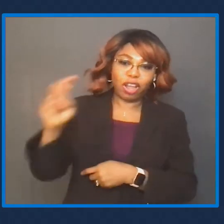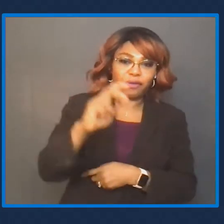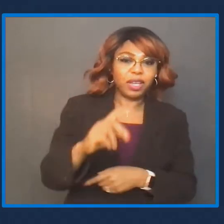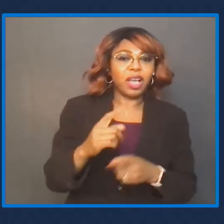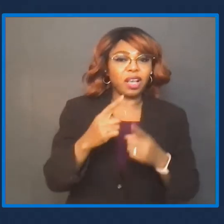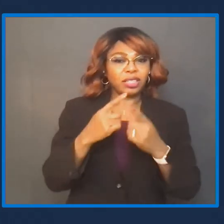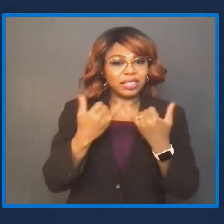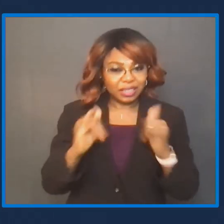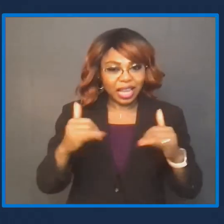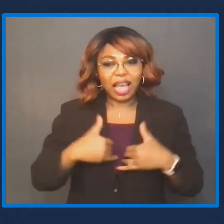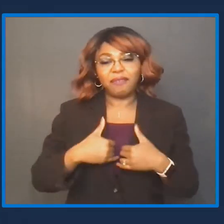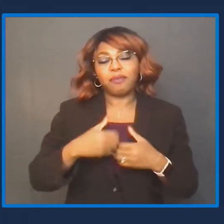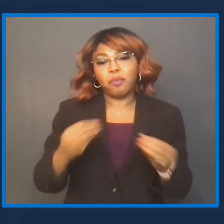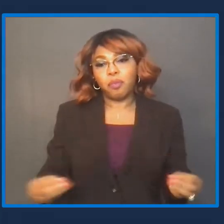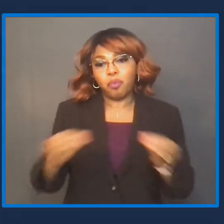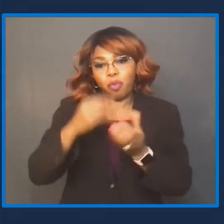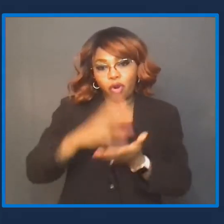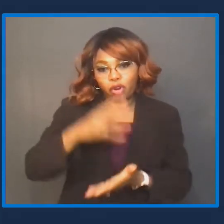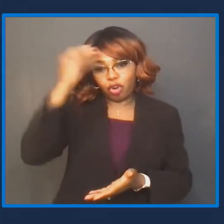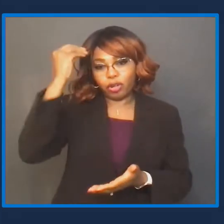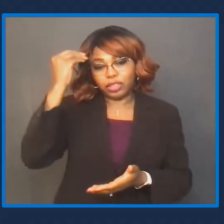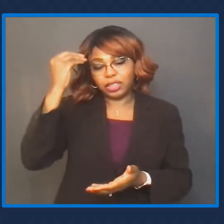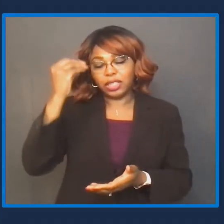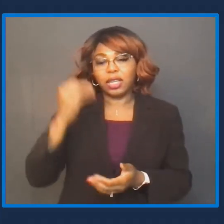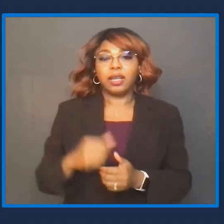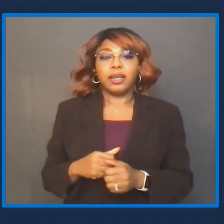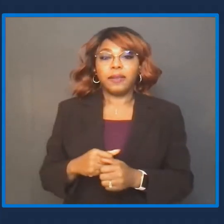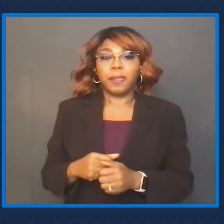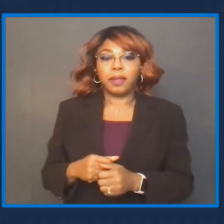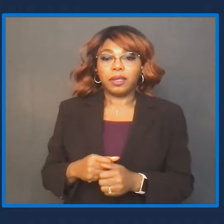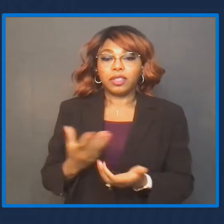And what I love most and what I'm looking forward to most in the Ability Summit this year is to hear